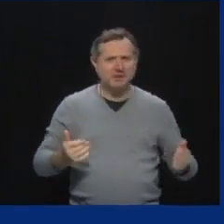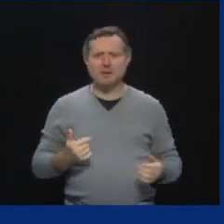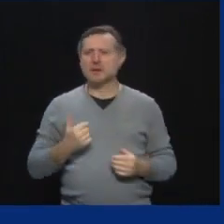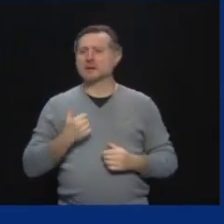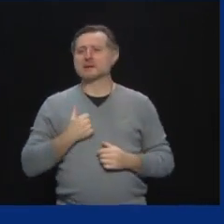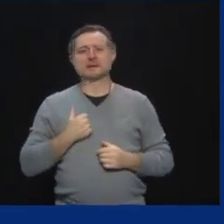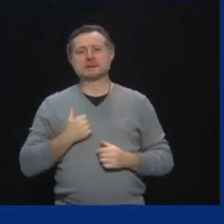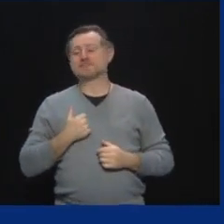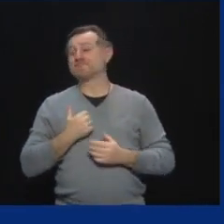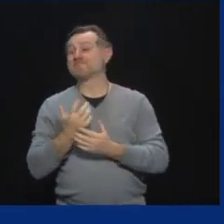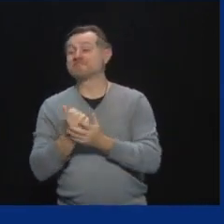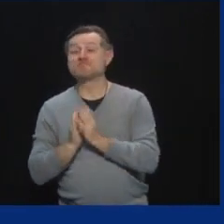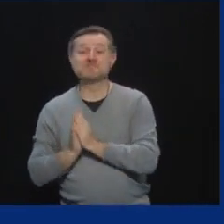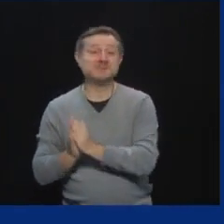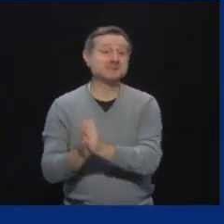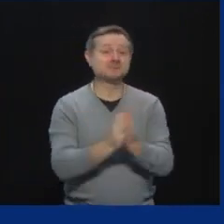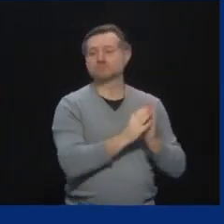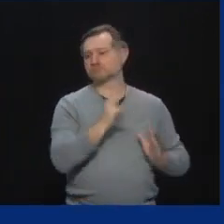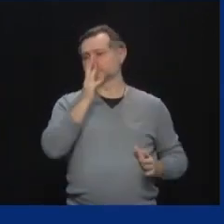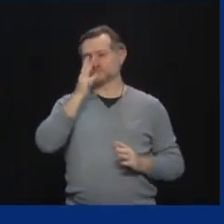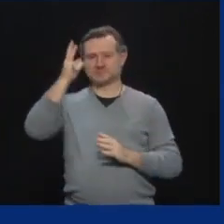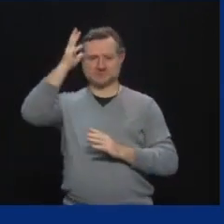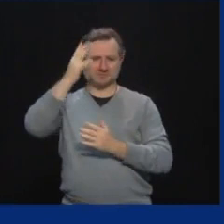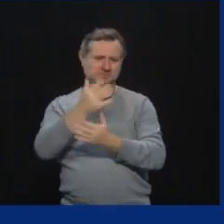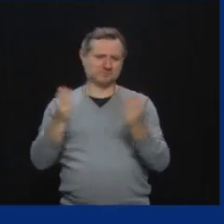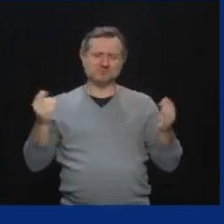right for their kids and and not let them be one of those Children who end